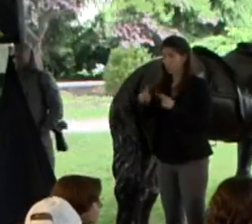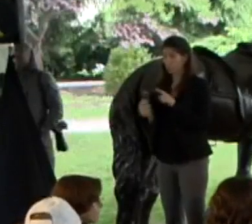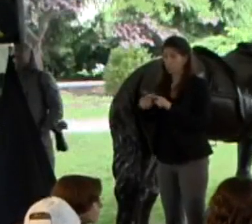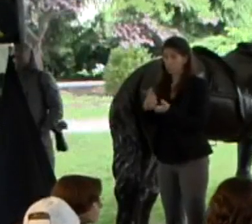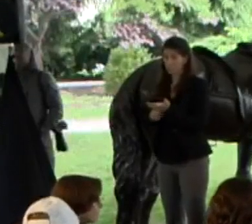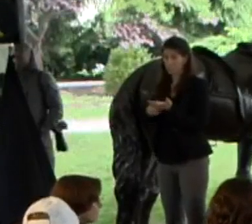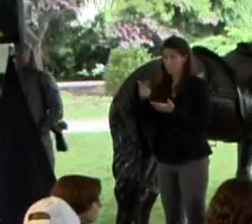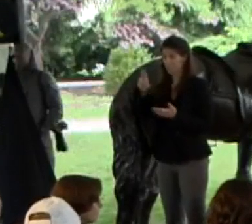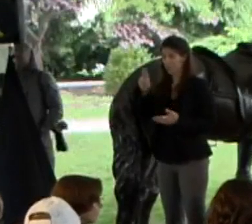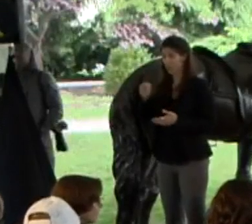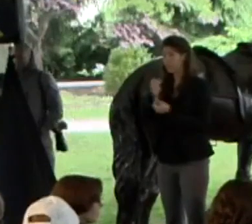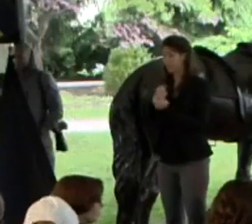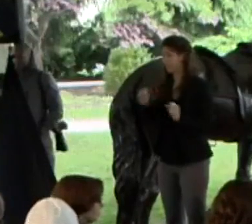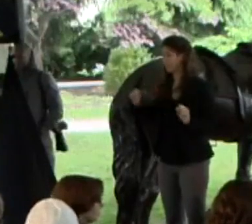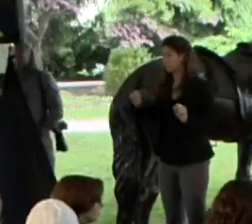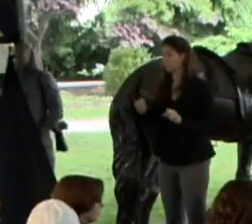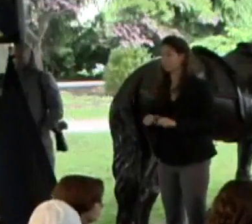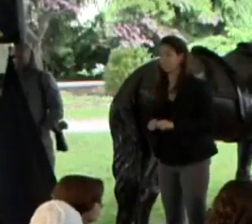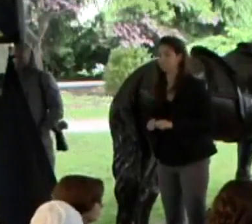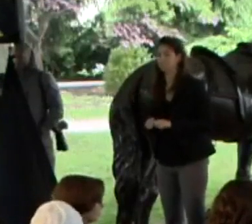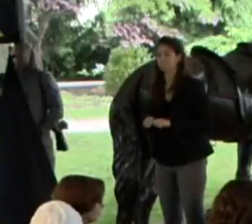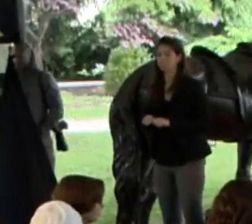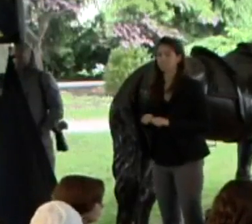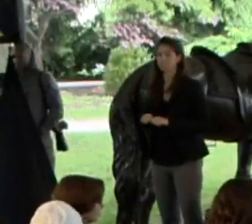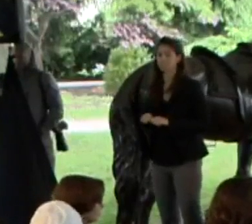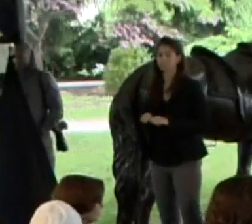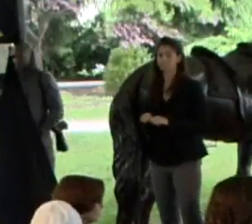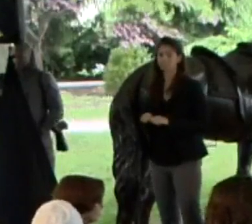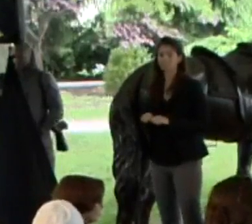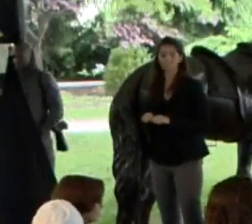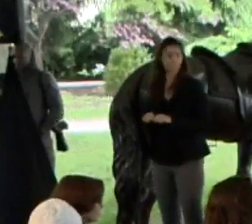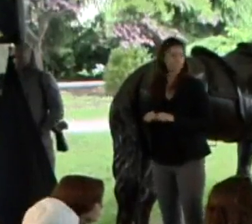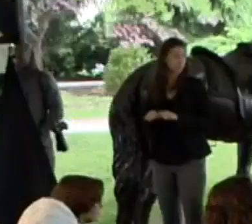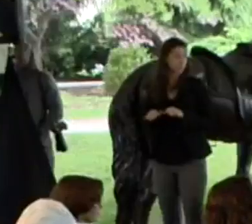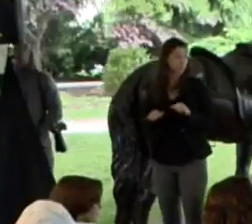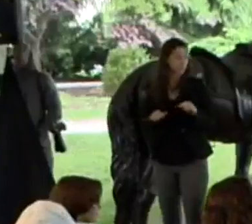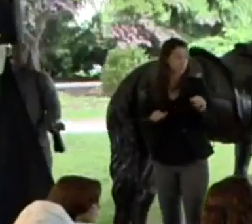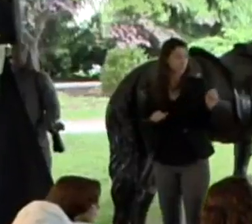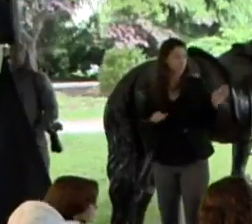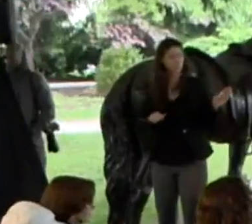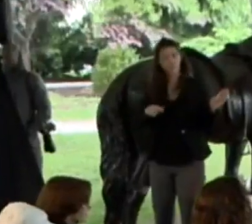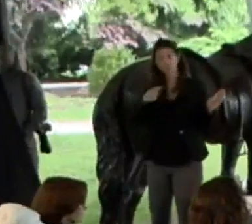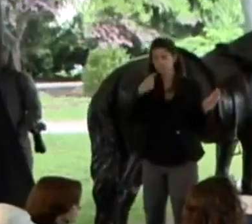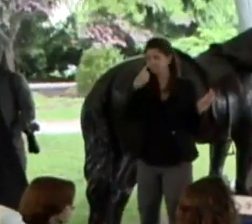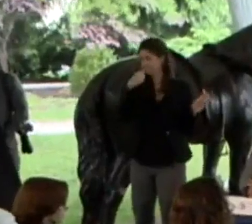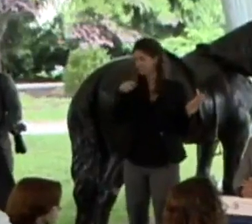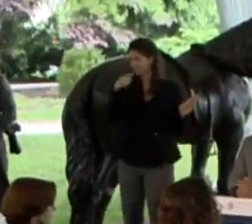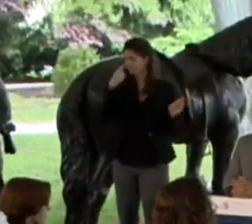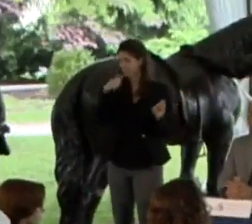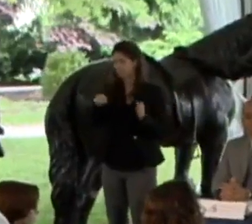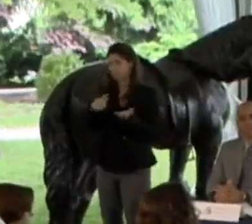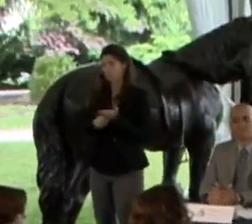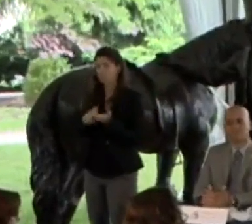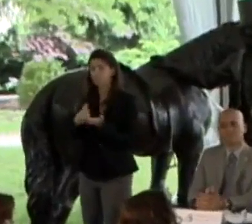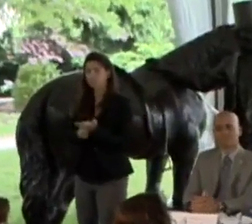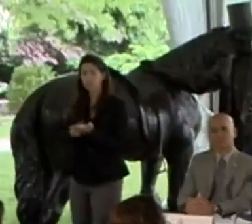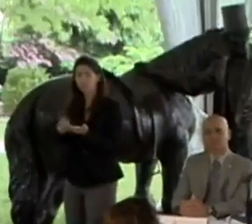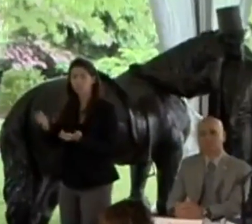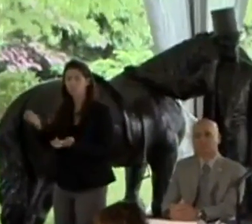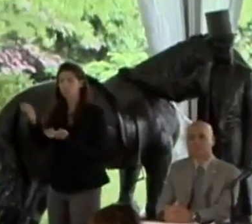COMMISSION TO REEXAMINE WHETHER OR NOT THAT EXACT LANGUAGE NEEDS TO BE INCLUDED AS WE ARE TALKING